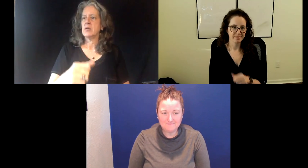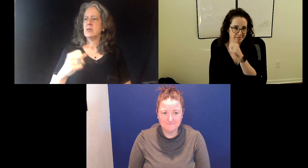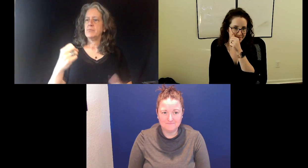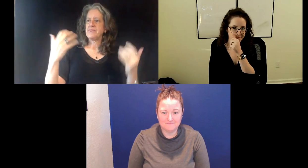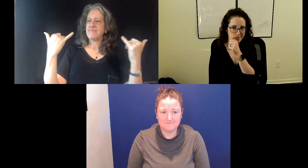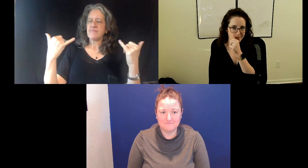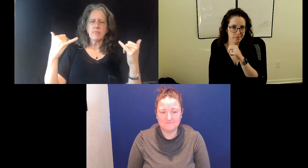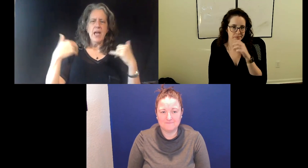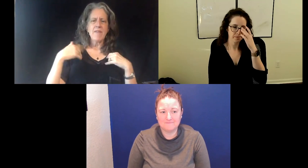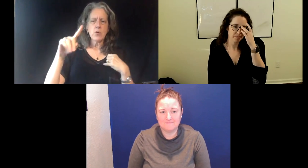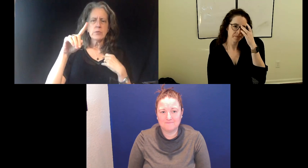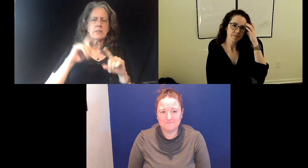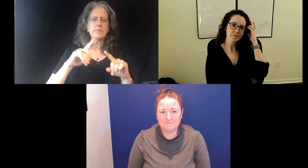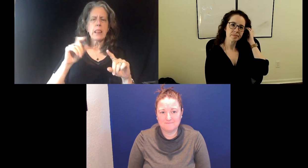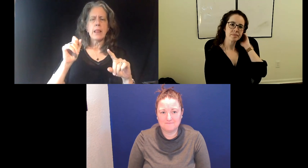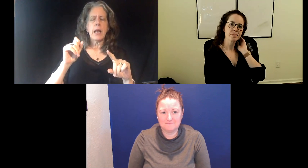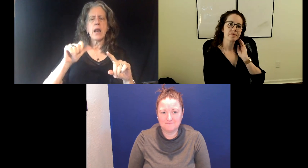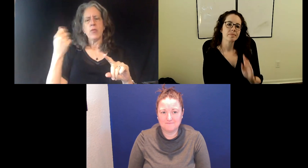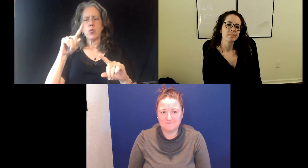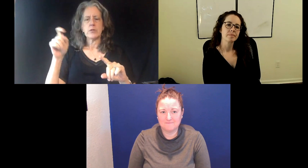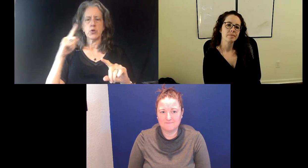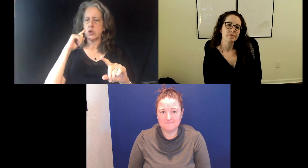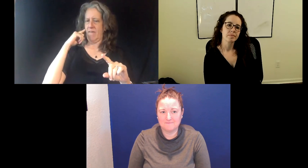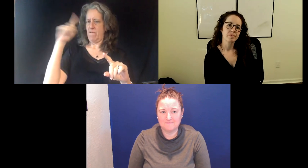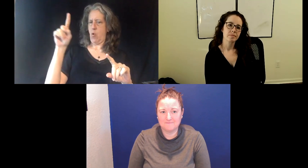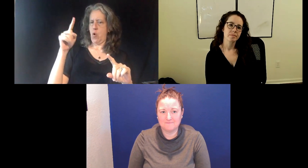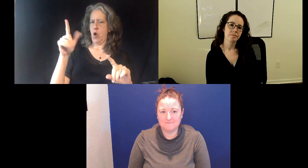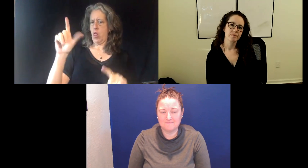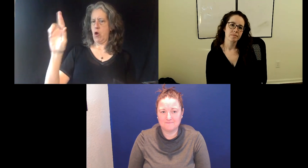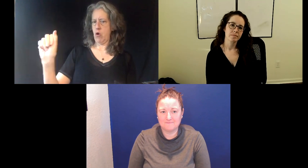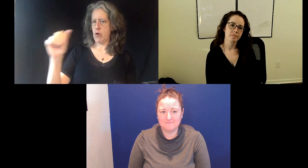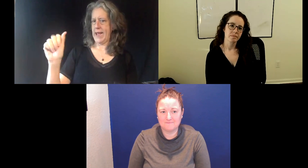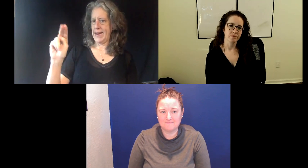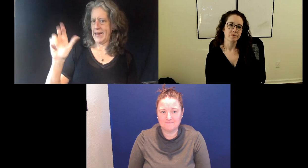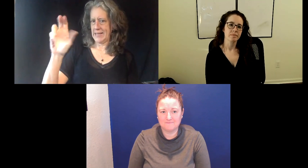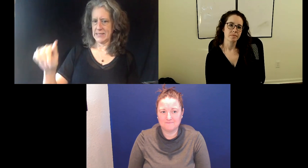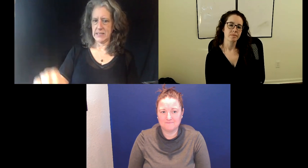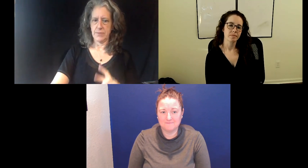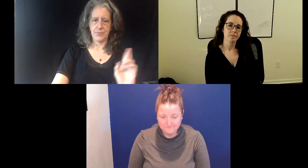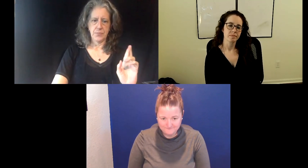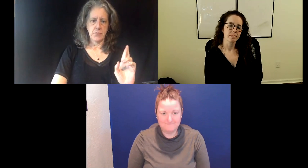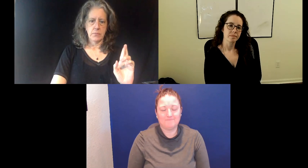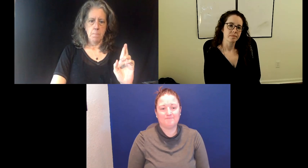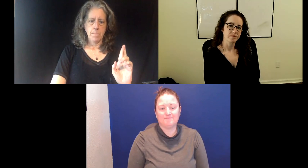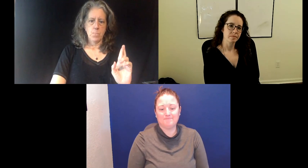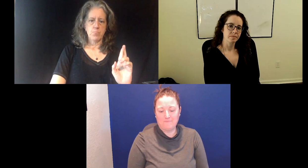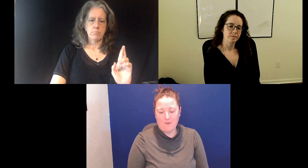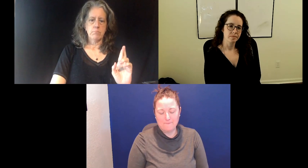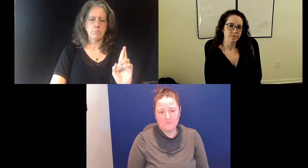answers some of our questions already so the other question was for uh laura and nancy